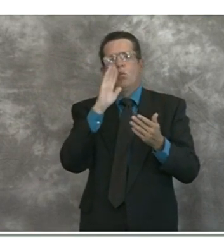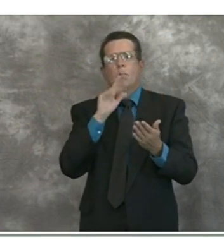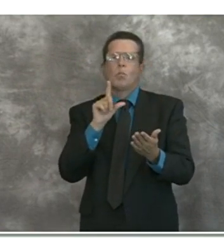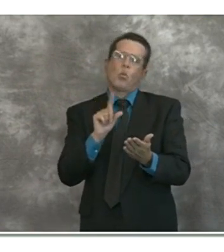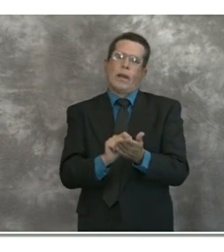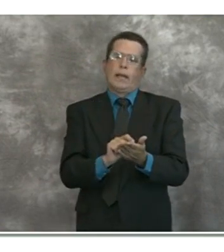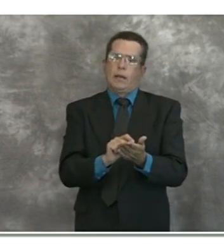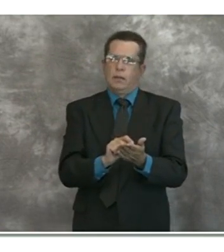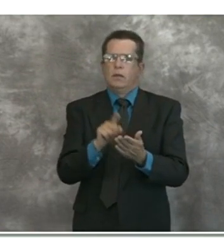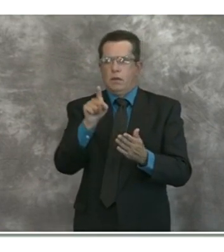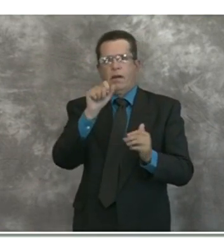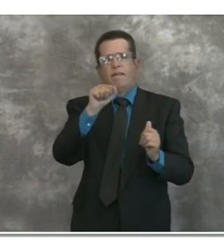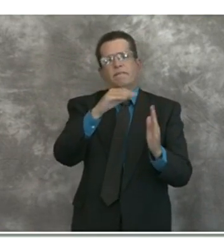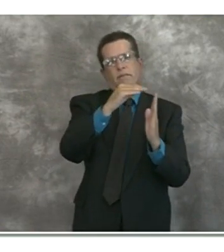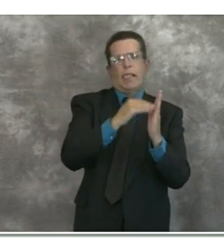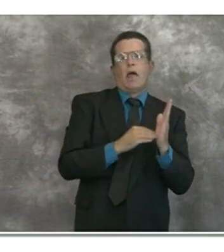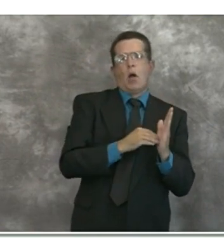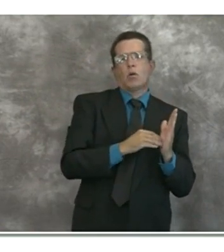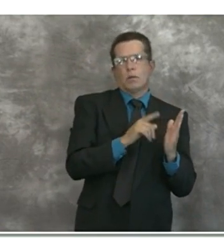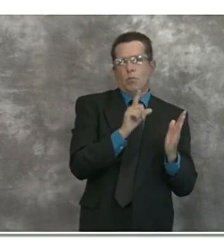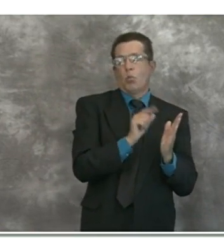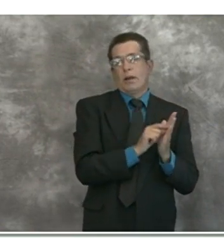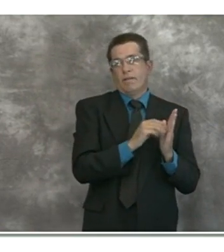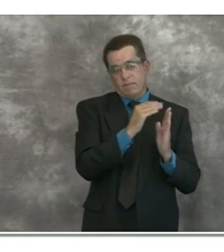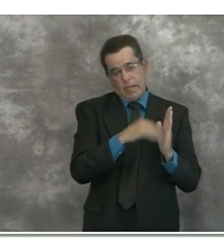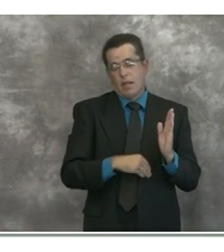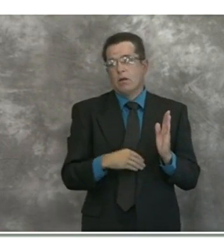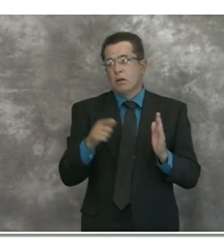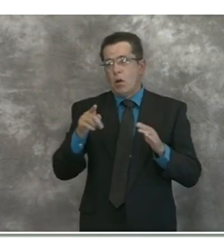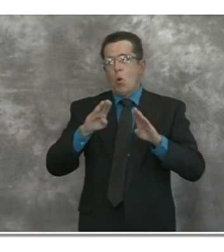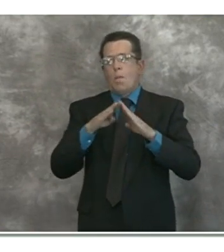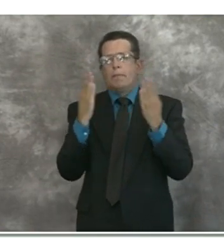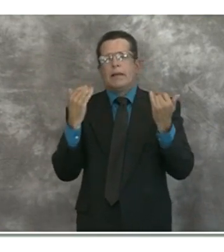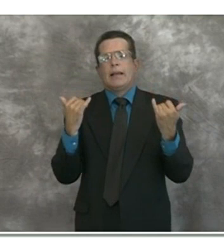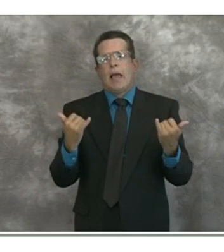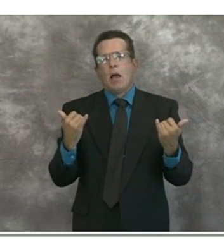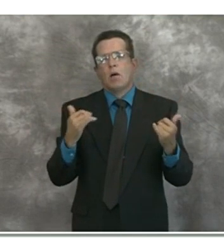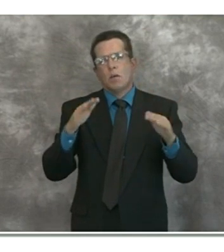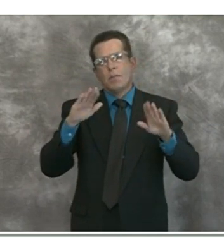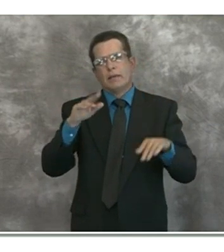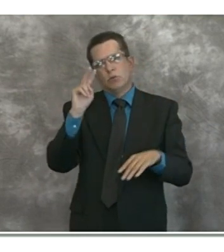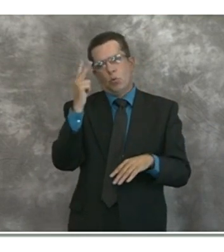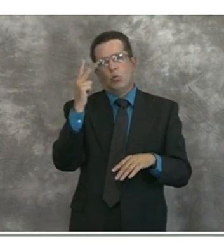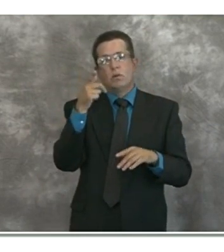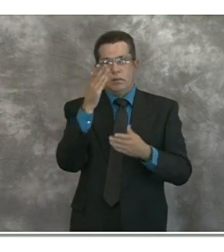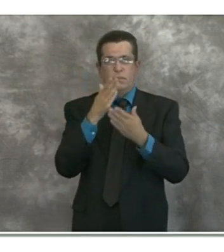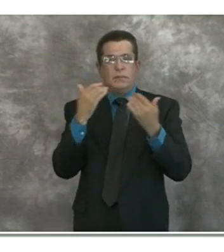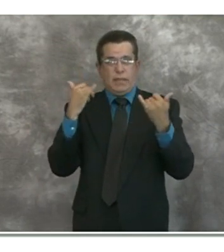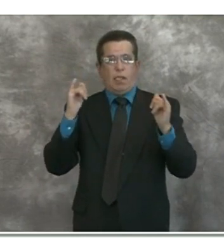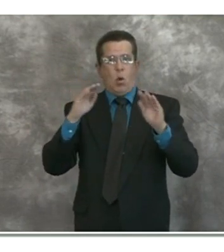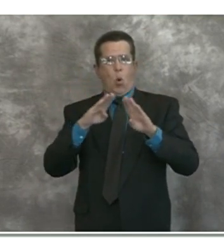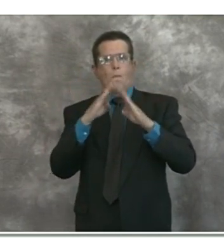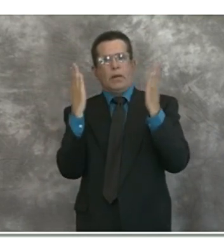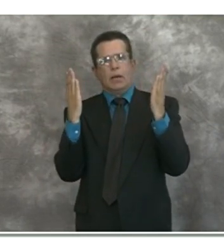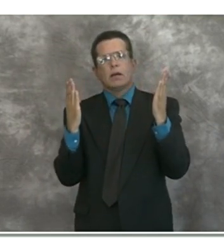INDUSTRY. THAT THOSE ARE THE ONES HAVE BEEN PUT OUT BY THE BY THE STATE STEP 2 IS A SAFE REOPENING PLAN THAT YOU WILL